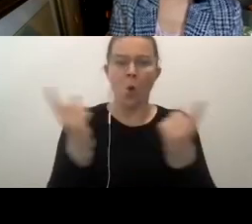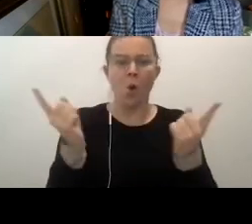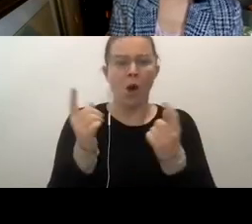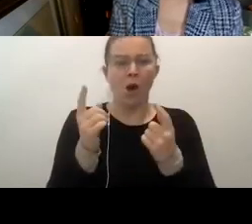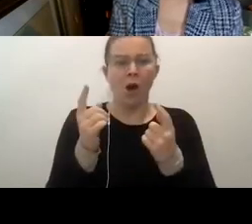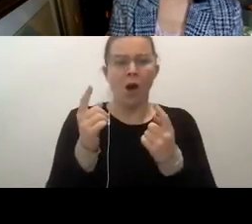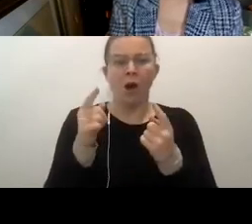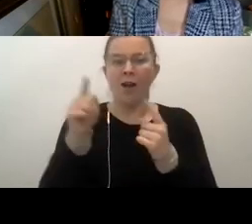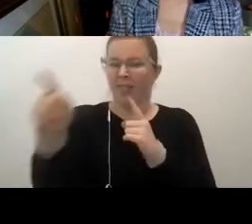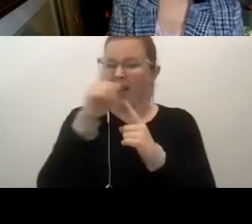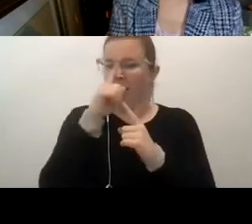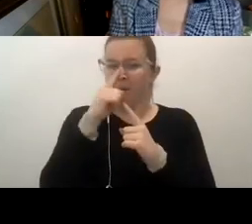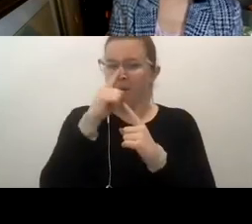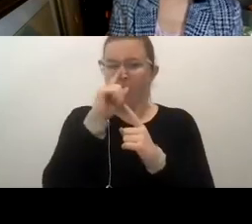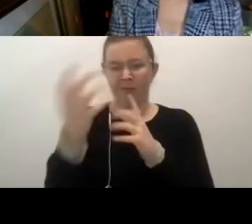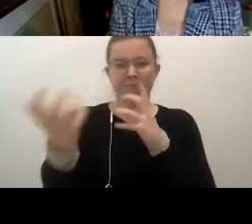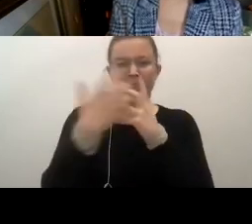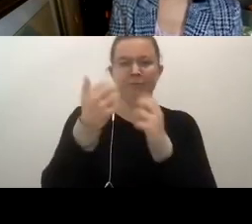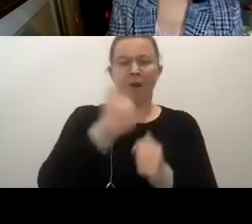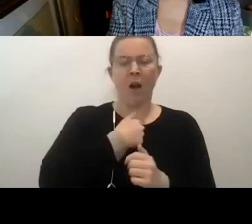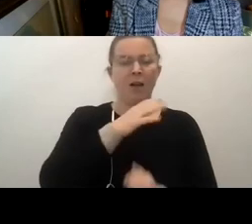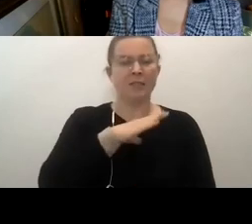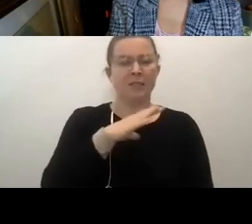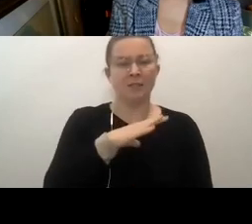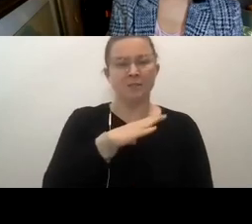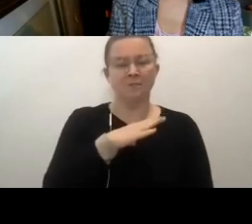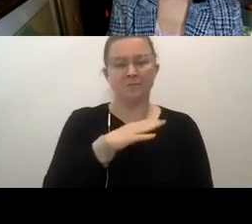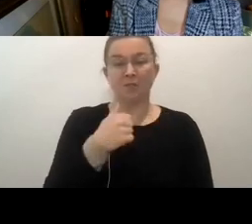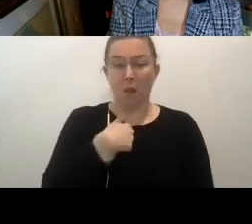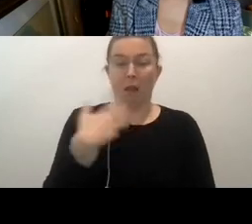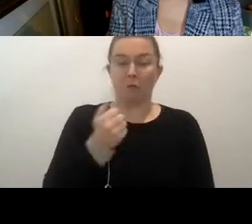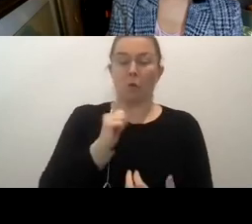fit into our needs as opposed to us having to adapt, you know?